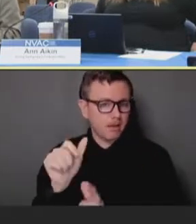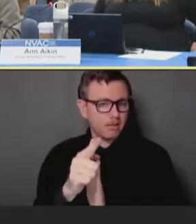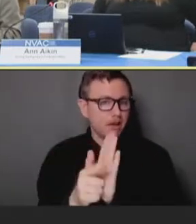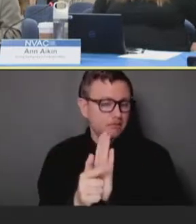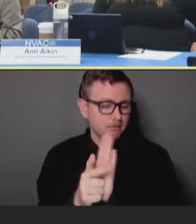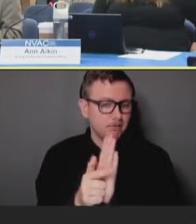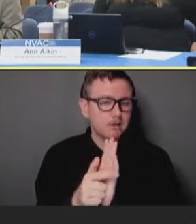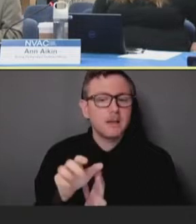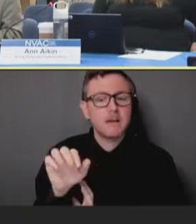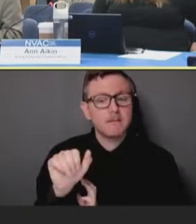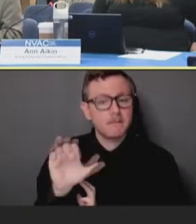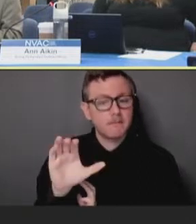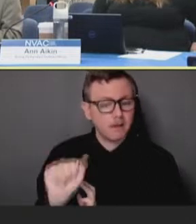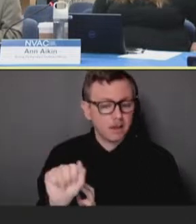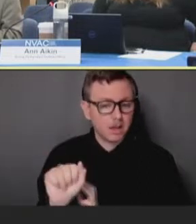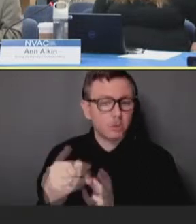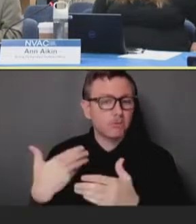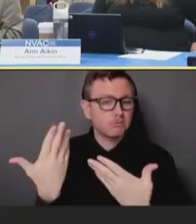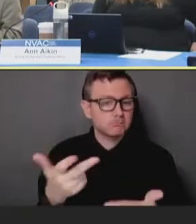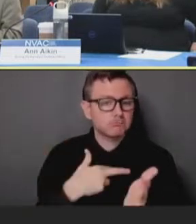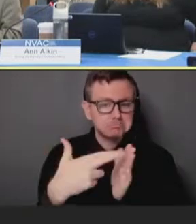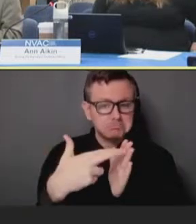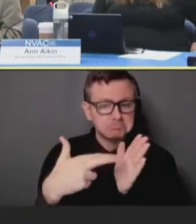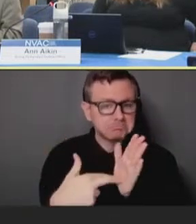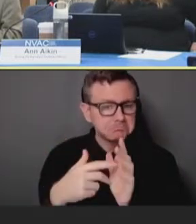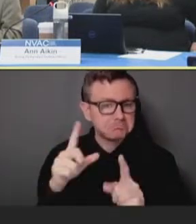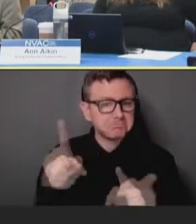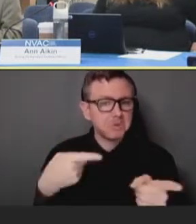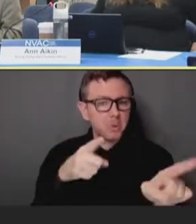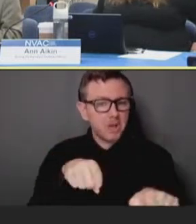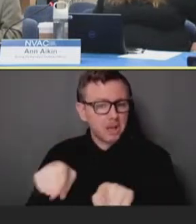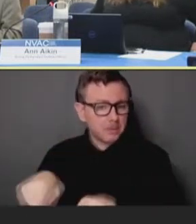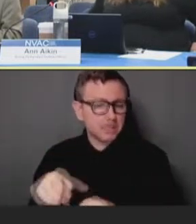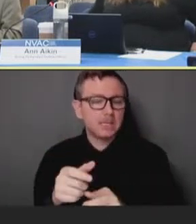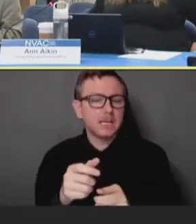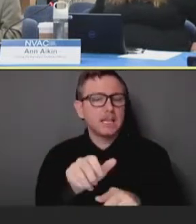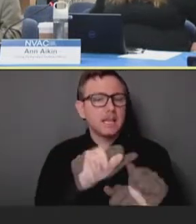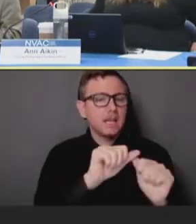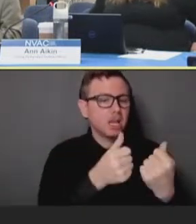FACA provides rules about the circumstances by which agencies or officers of the federal